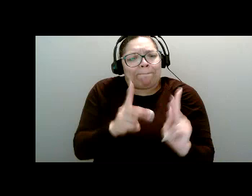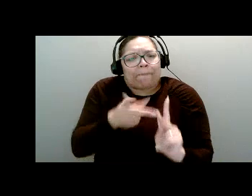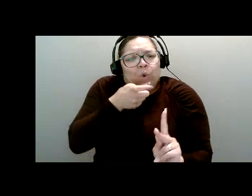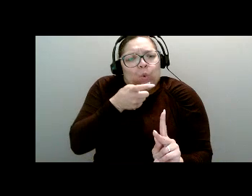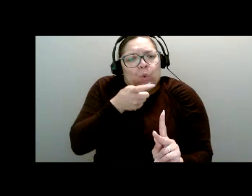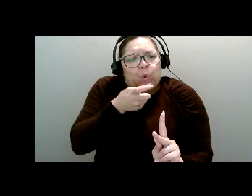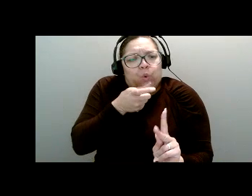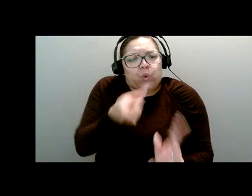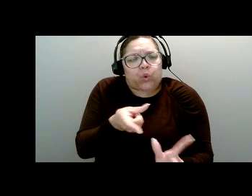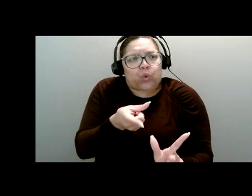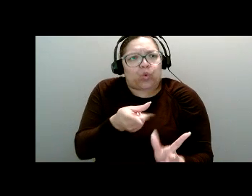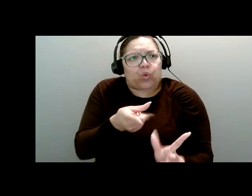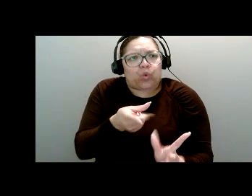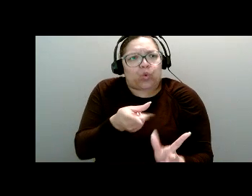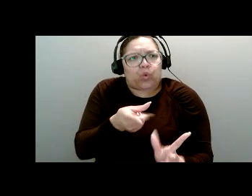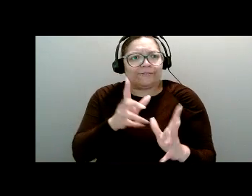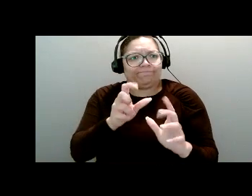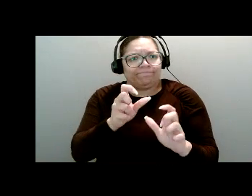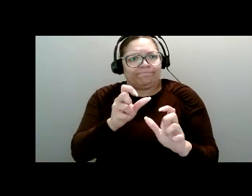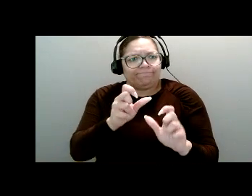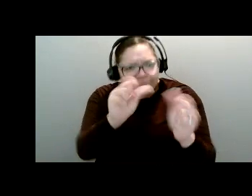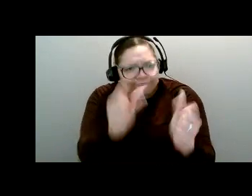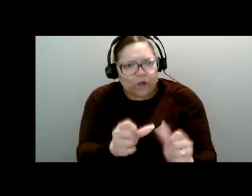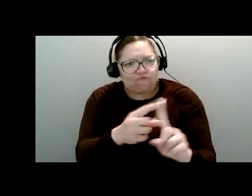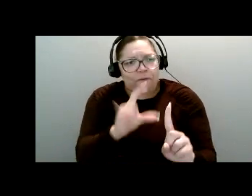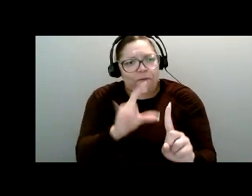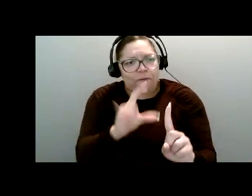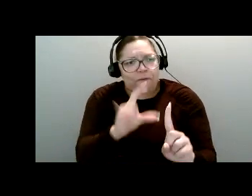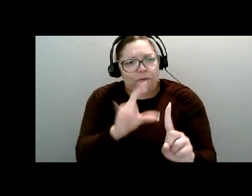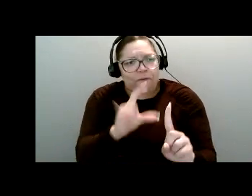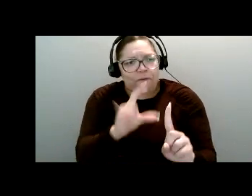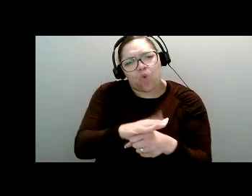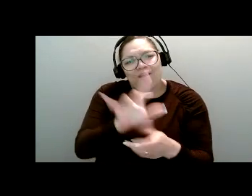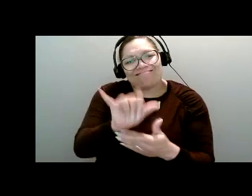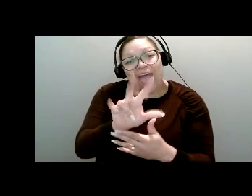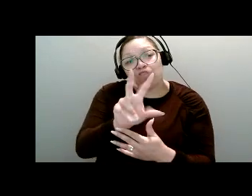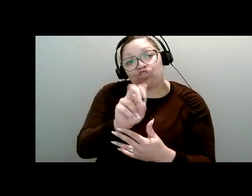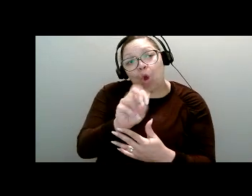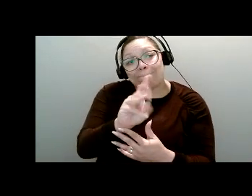shaped by that area along the 30 miles from the Atlantic Coast from Wilmington,